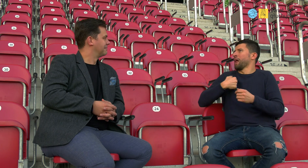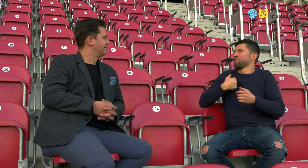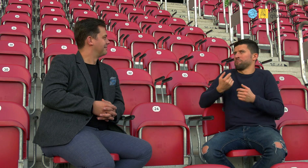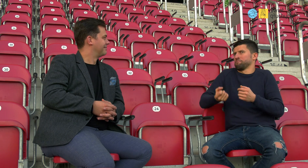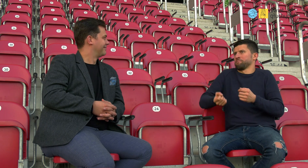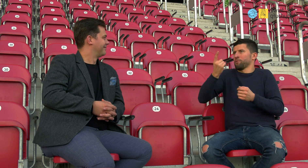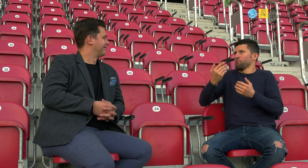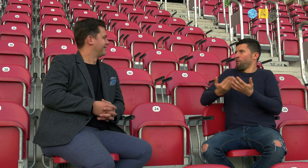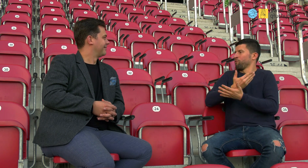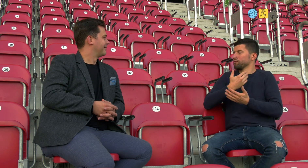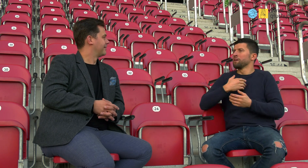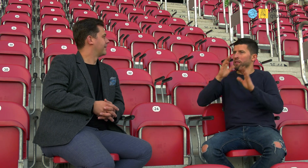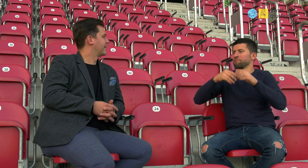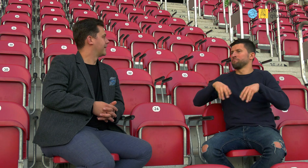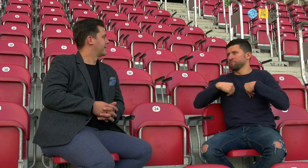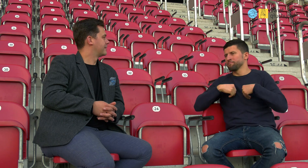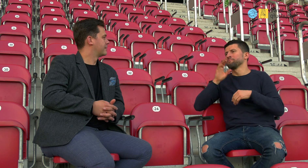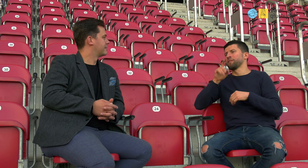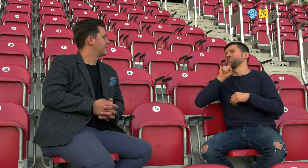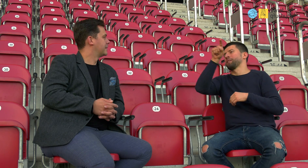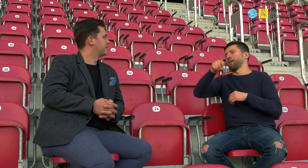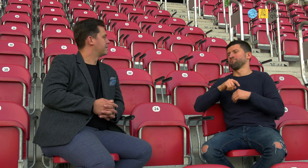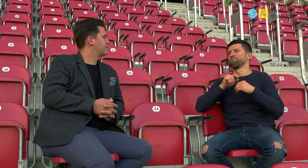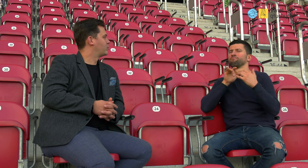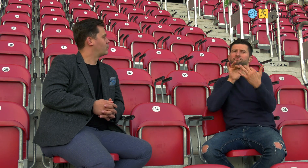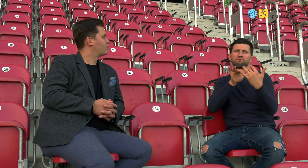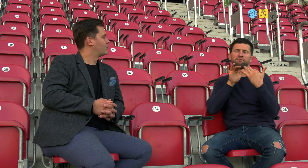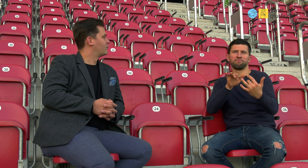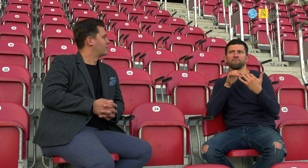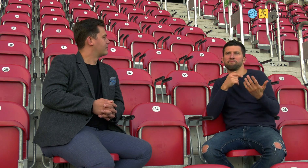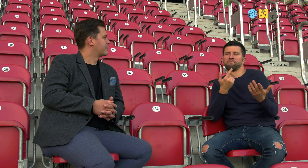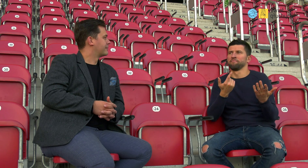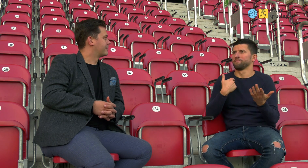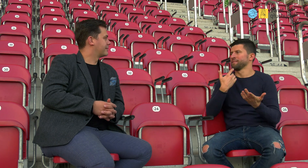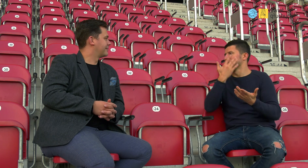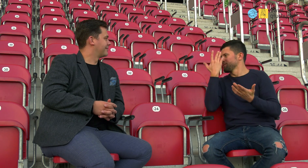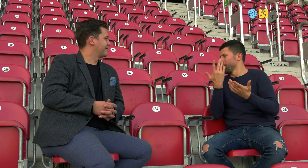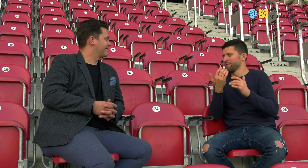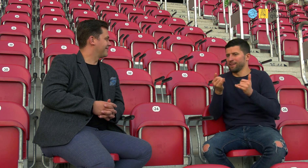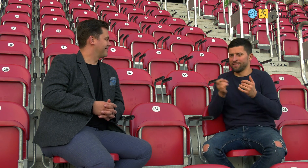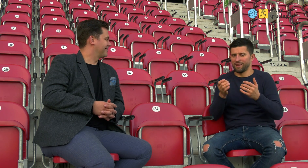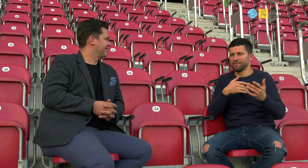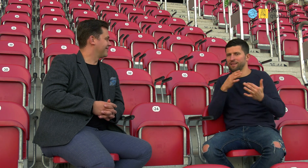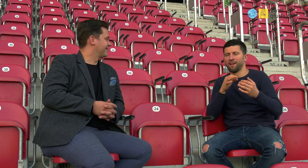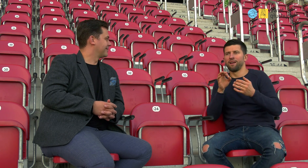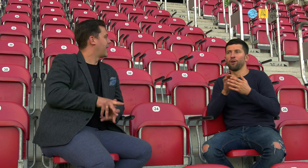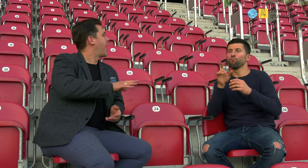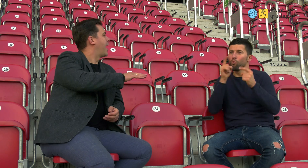This was something new for me. Already being there, I didn't know how to play.